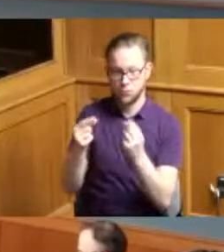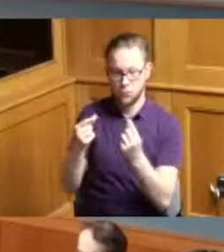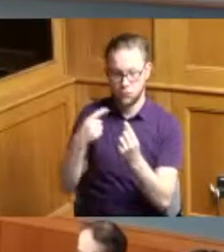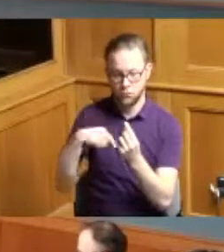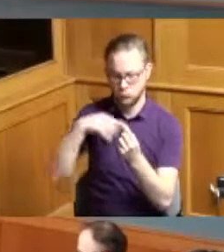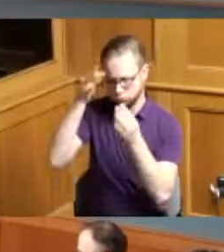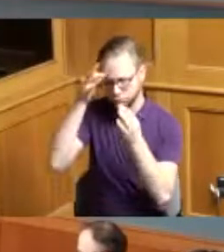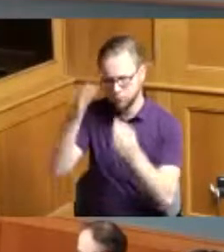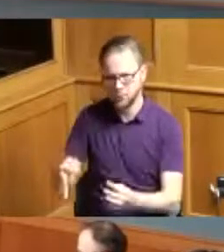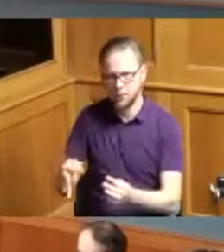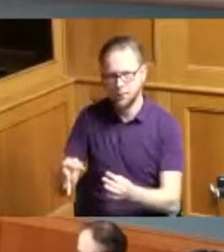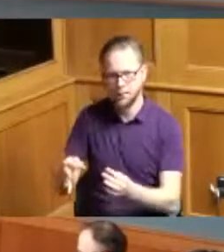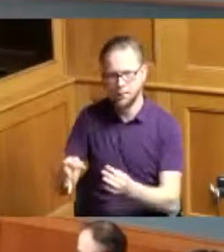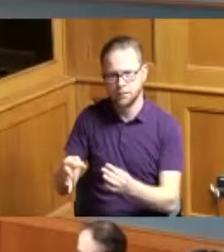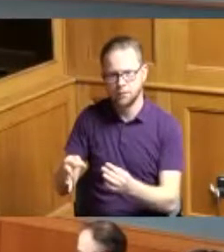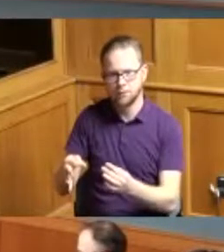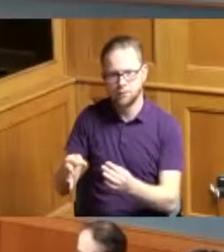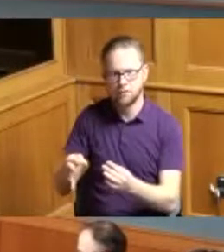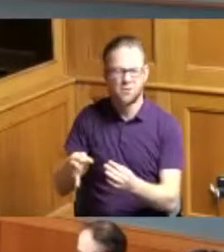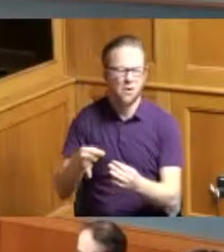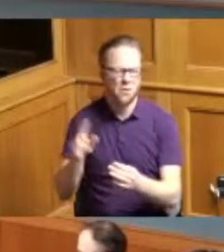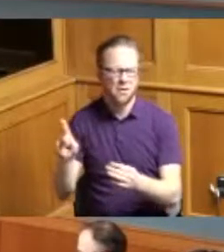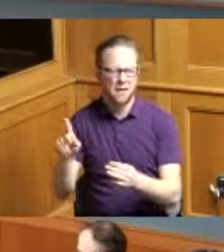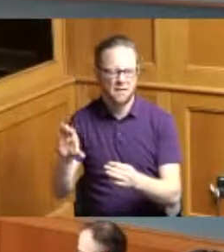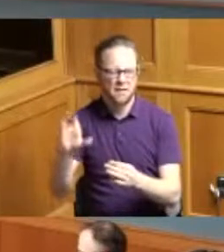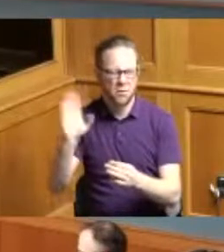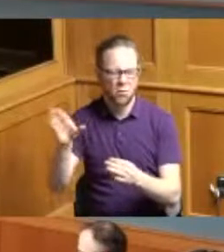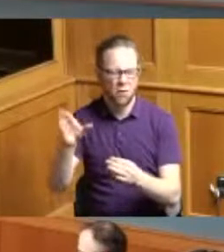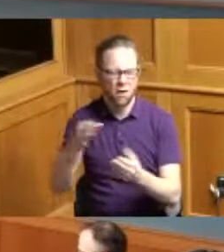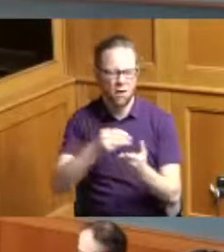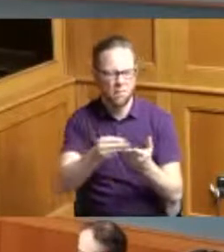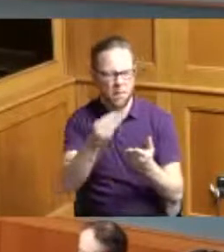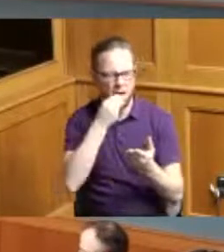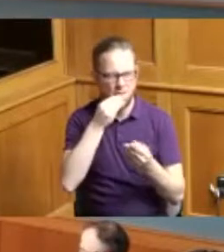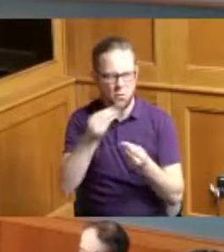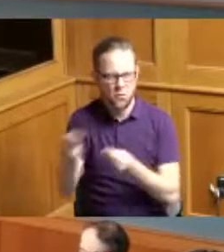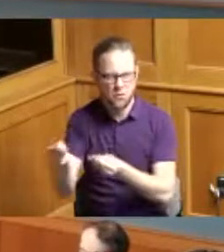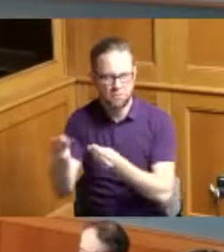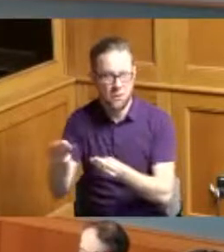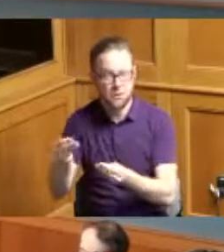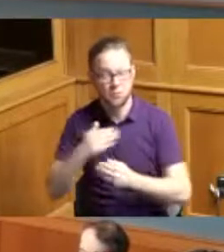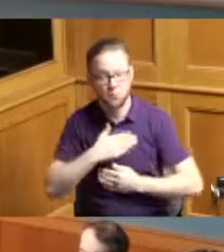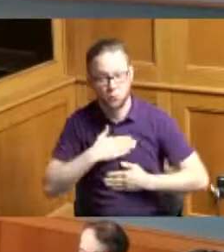that would be fed by Kansas City and I certainly appreciate your suggestion of feeding groups